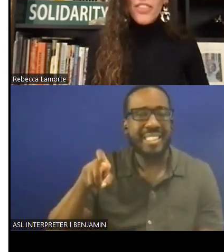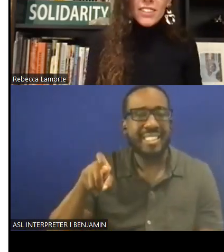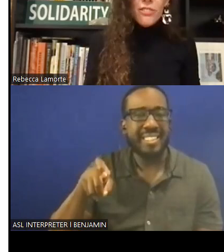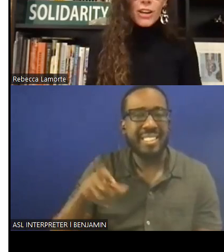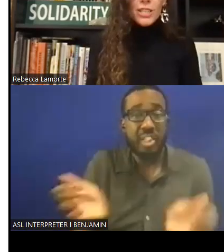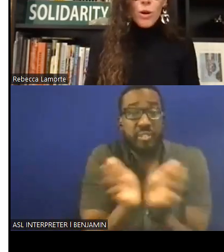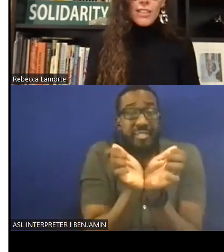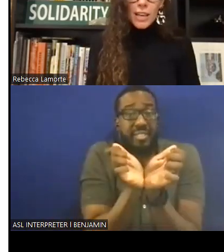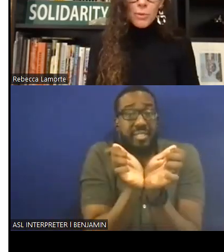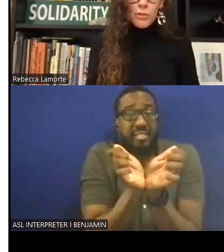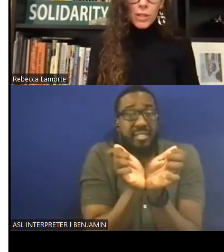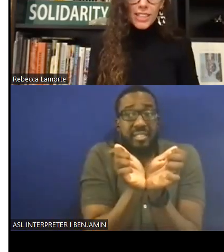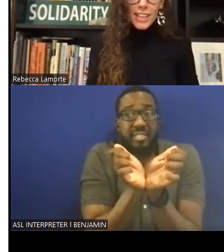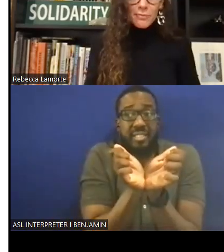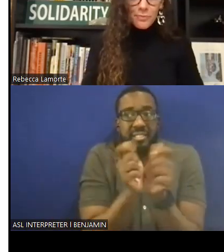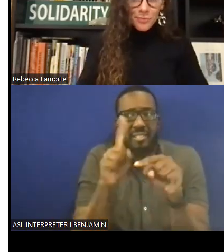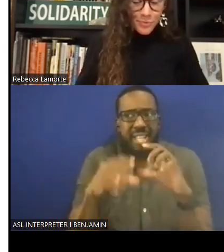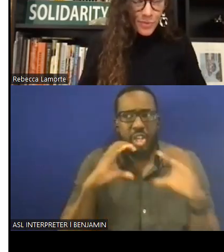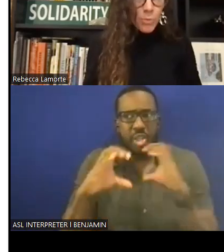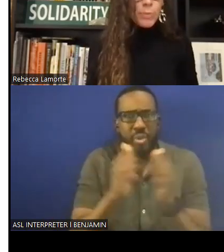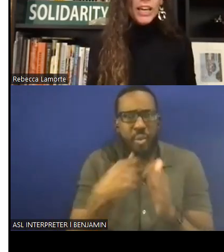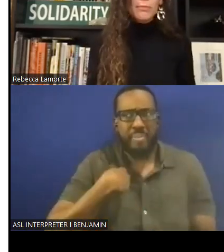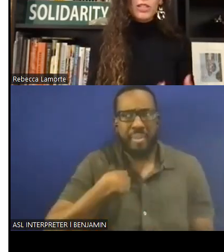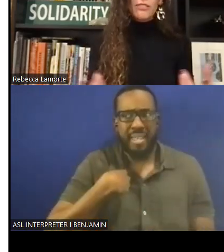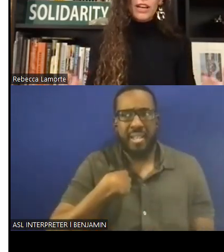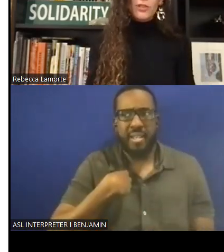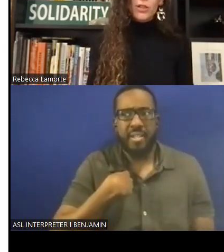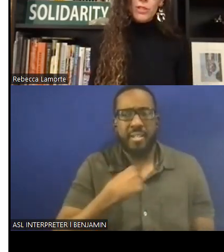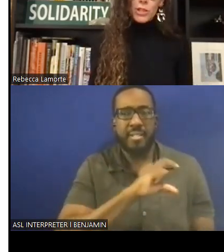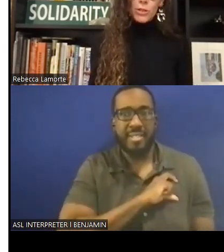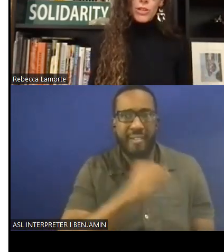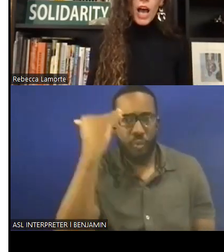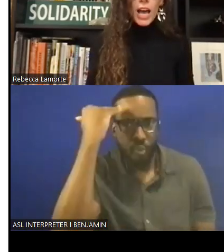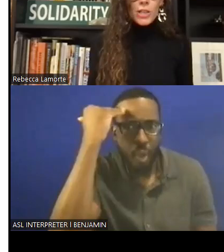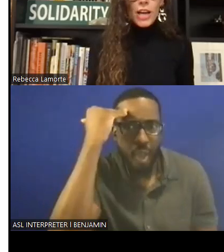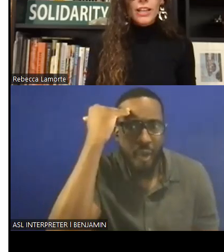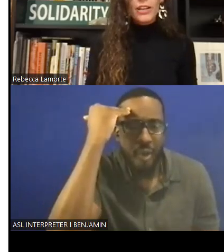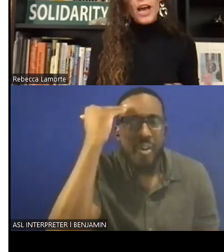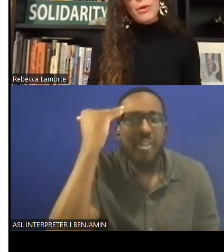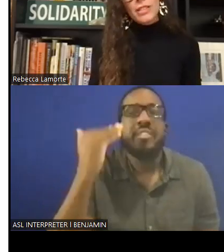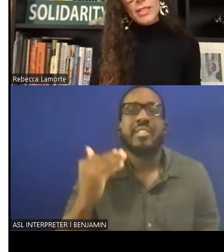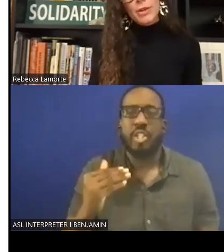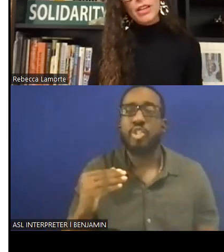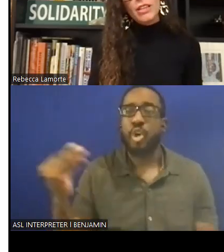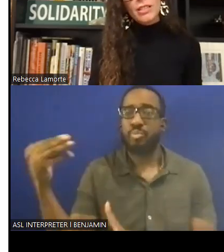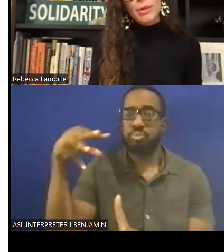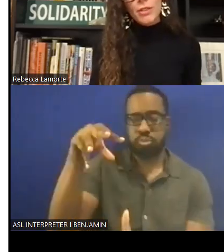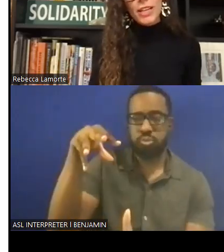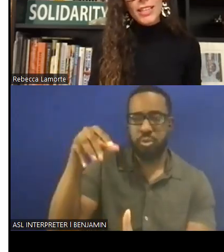And that's a very small example of policing. But being able to give life to those issues and shine a light on how accessibility and disability rights